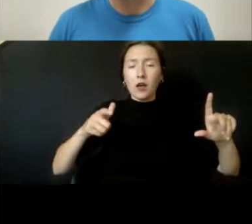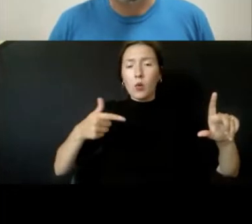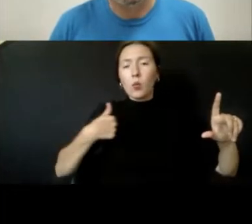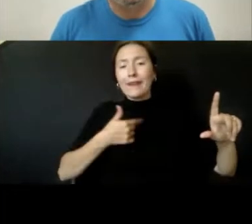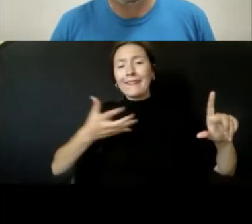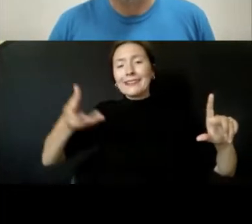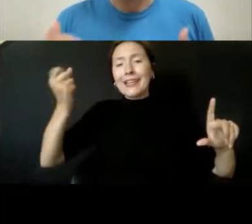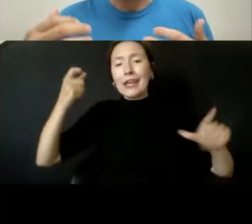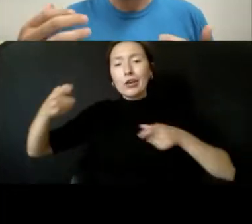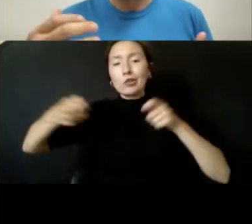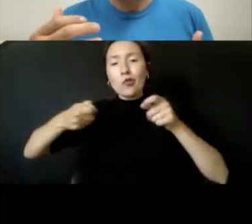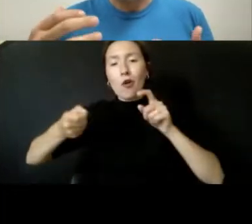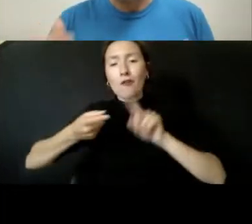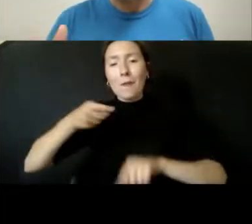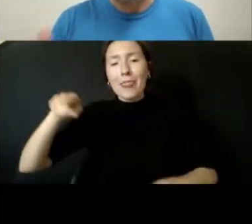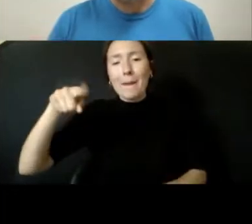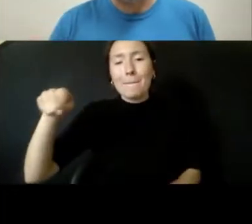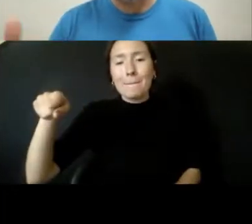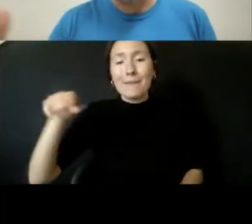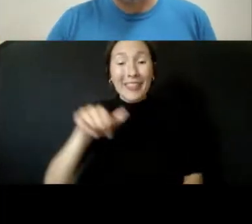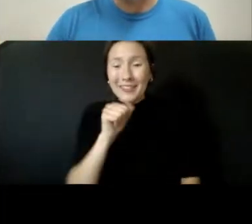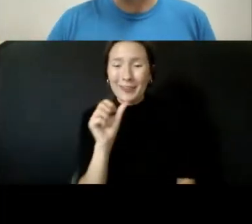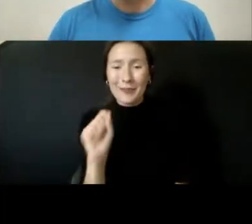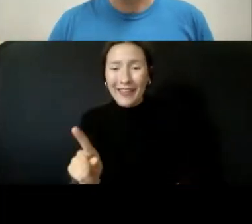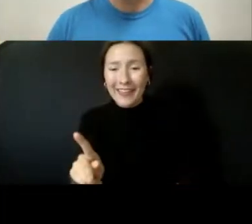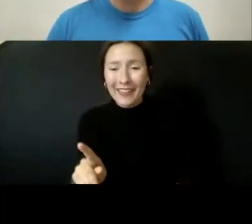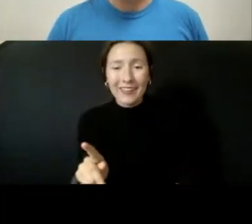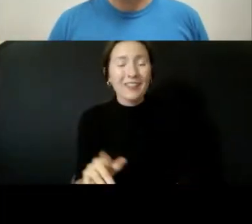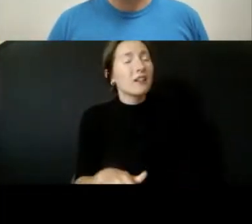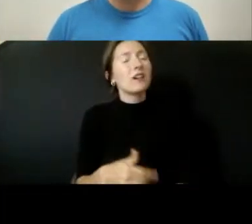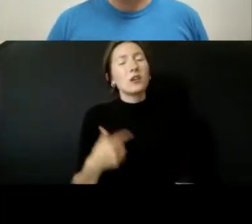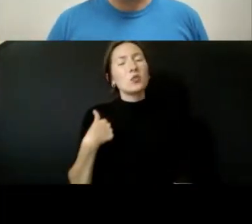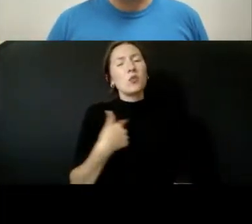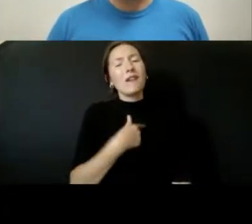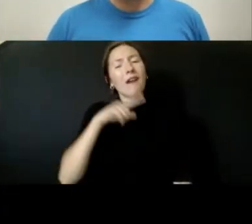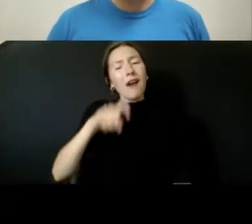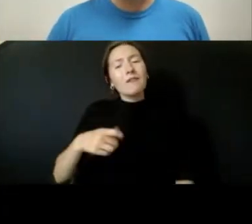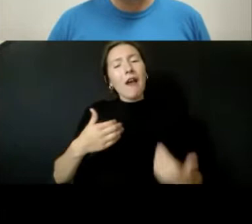that's a conversation you can have in your early early conversations in your design